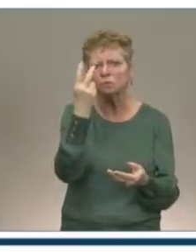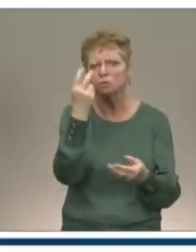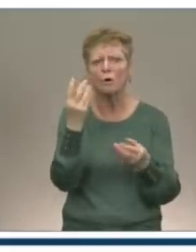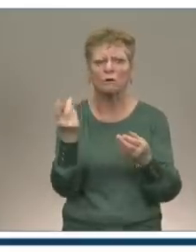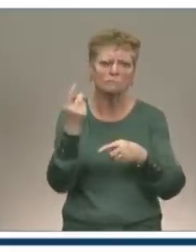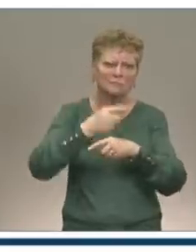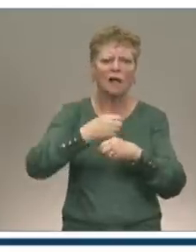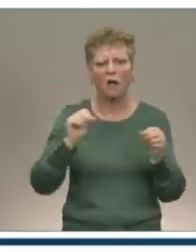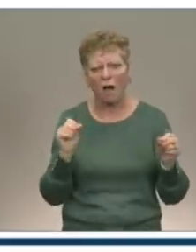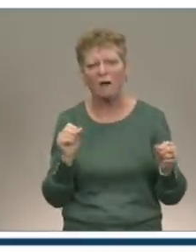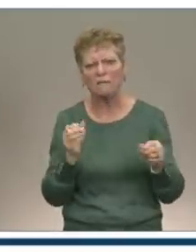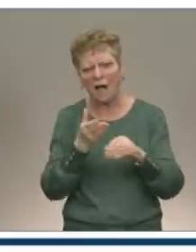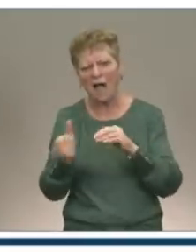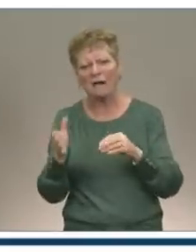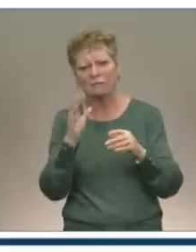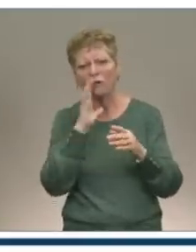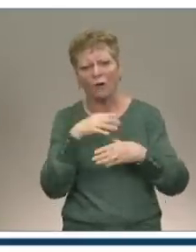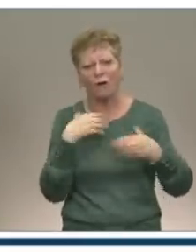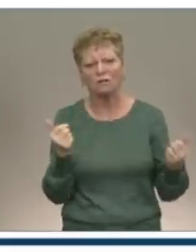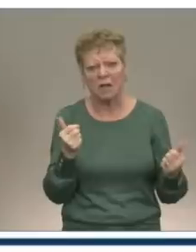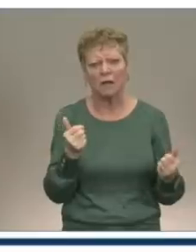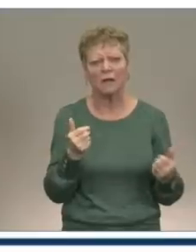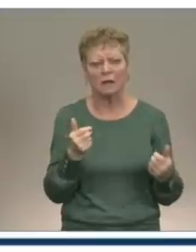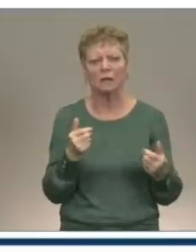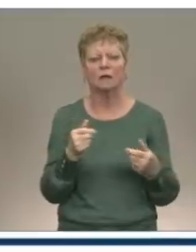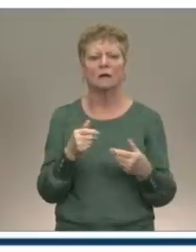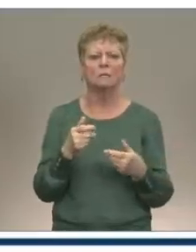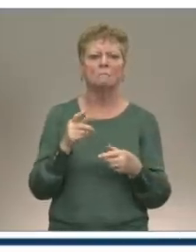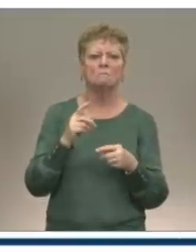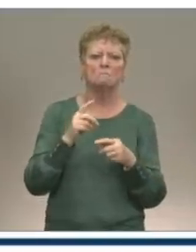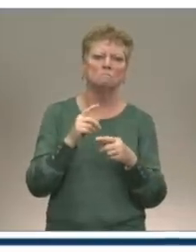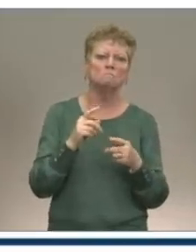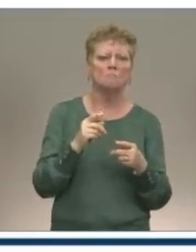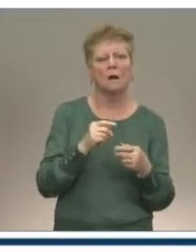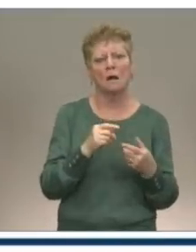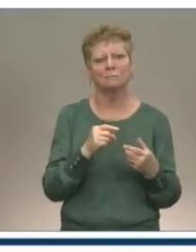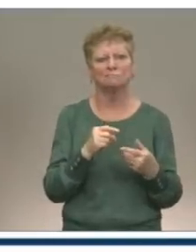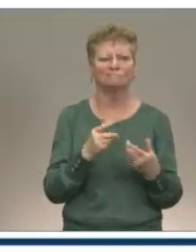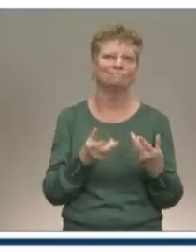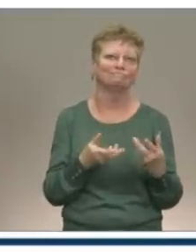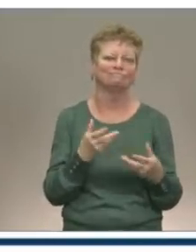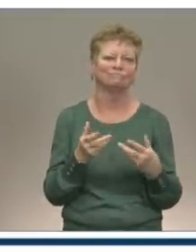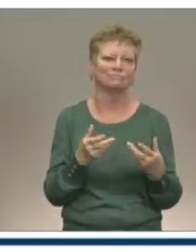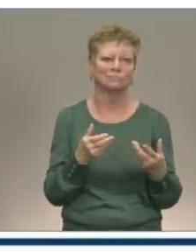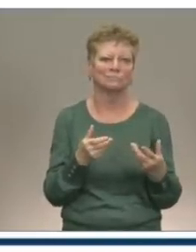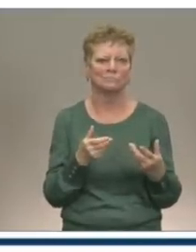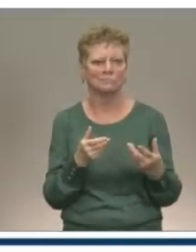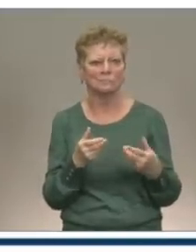all their other operational details and where they i was just in i'm not trying to ditch my